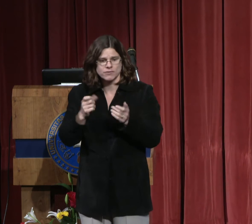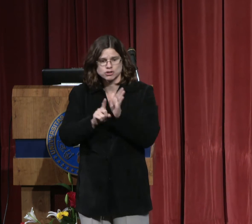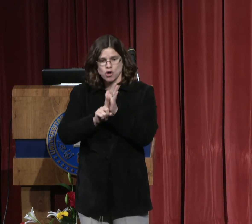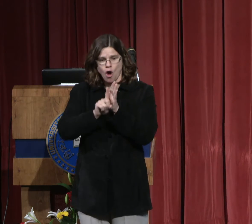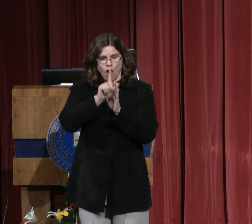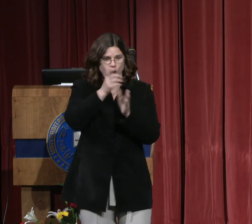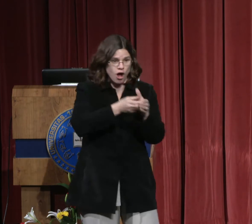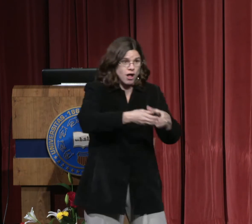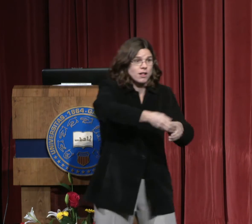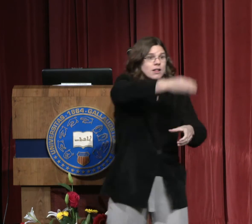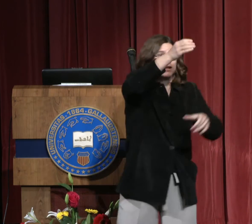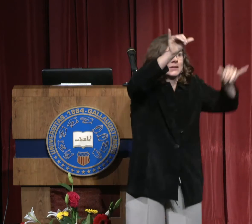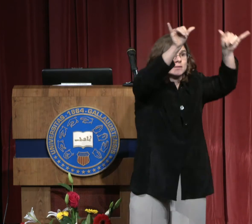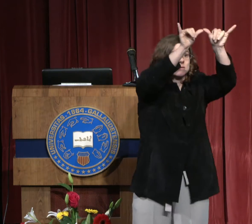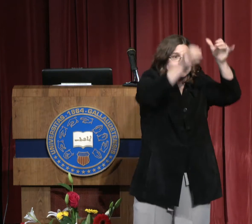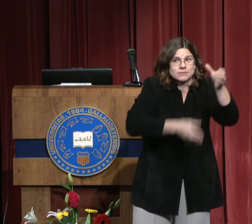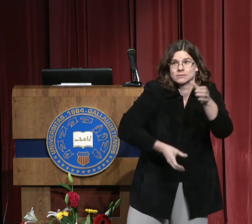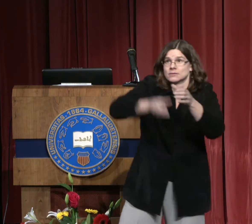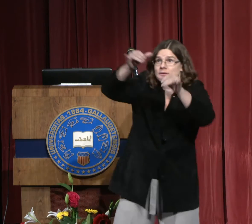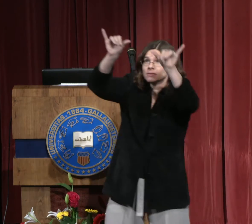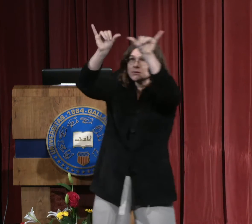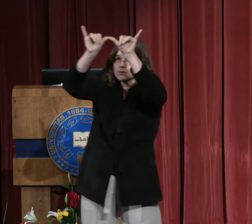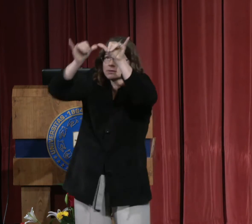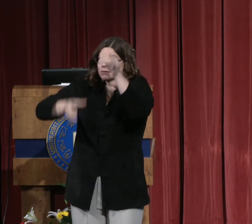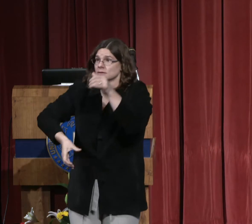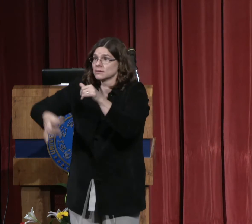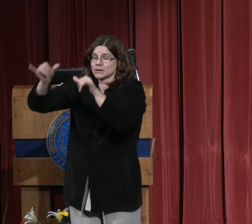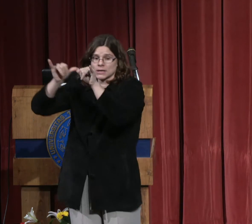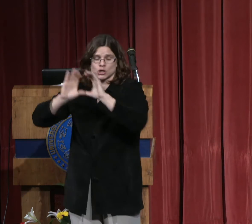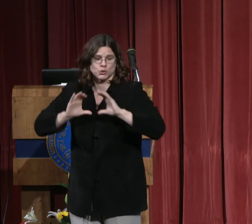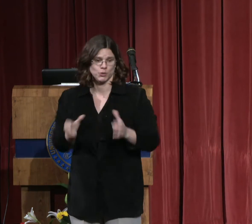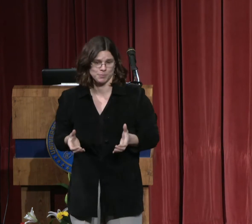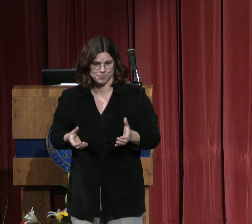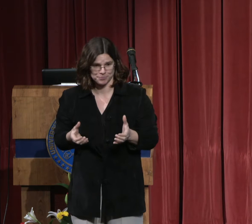Upon completing his PhD studies in 2001, he moved to Germany to attend the Max Planck Institute for Biogeochemistry and became active in the Tall Towers Group.